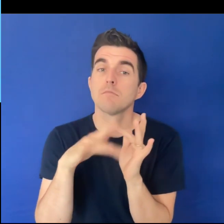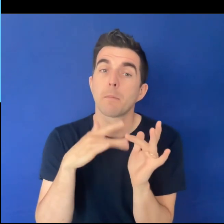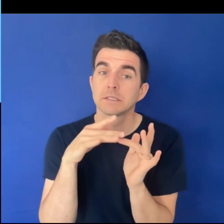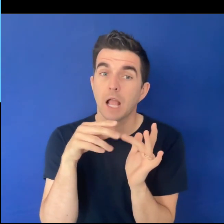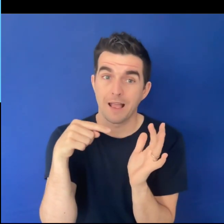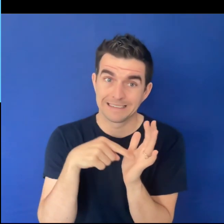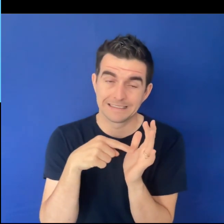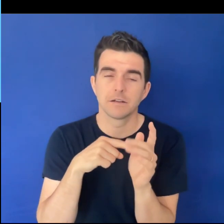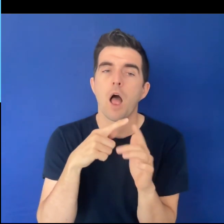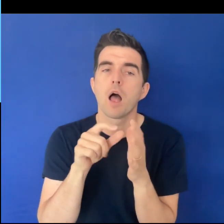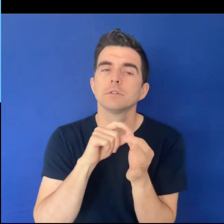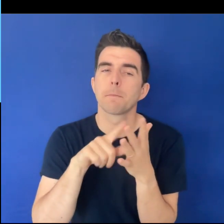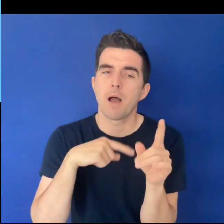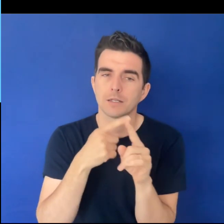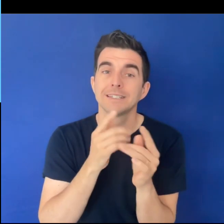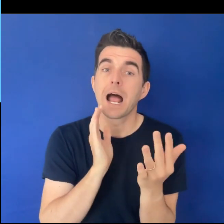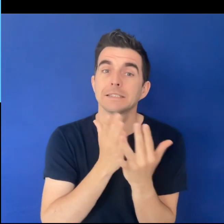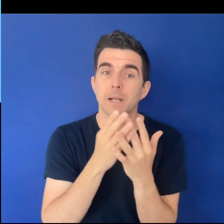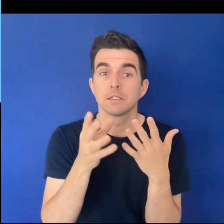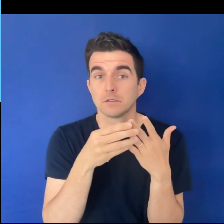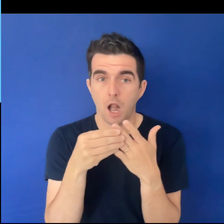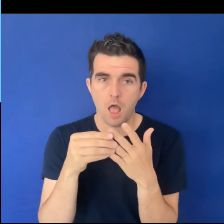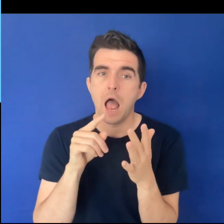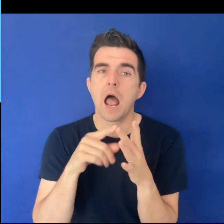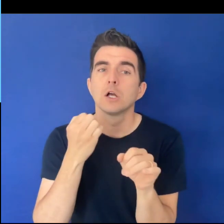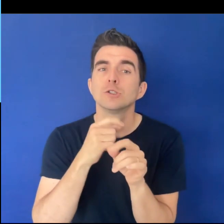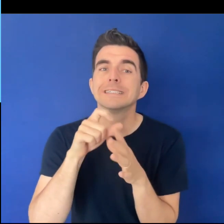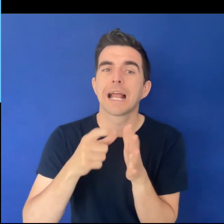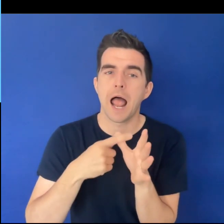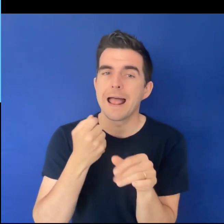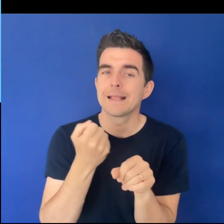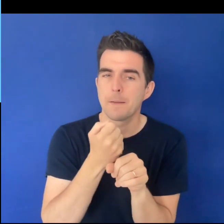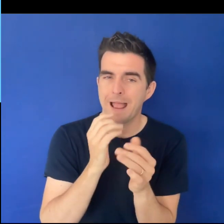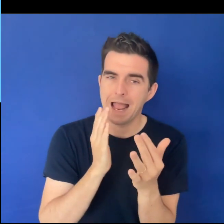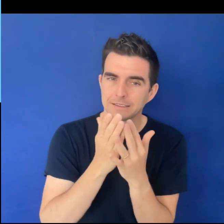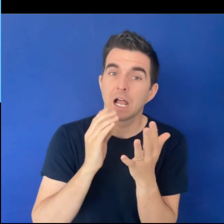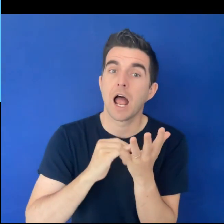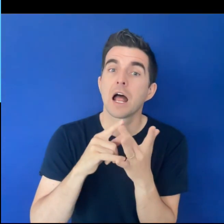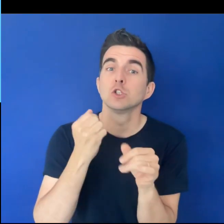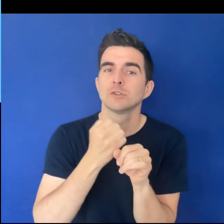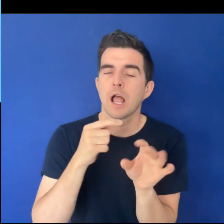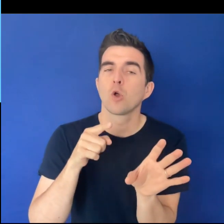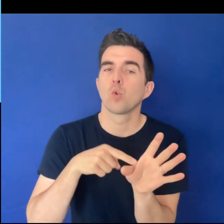the Xbox Accessibility Guidelines, and the IGDA Games Accessibility SIG YouTube.